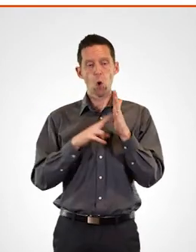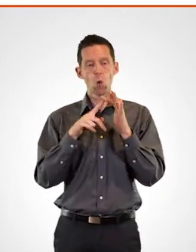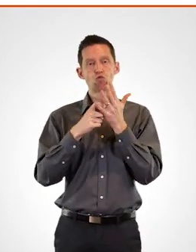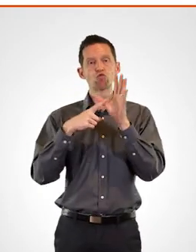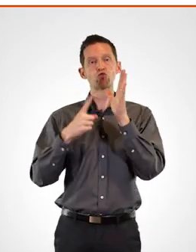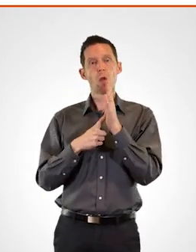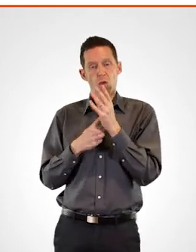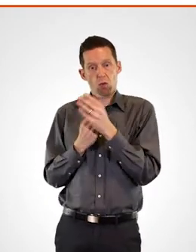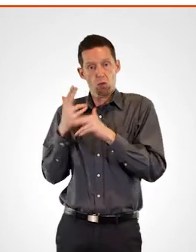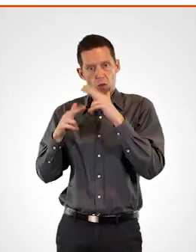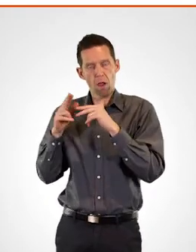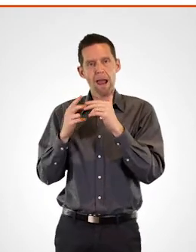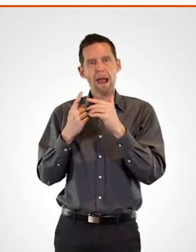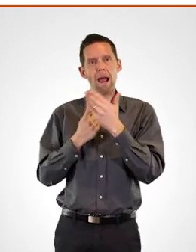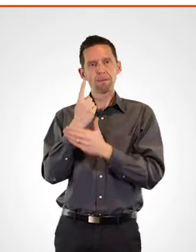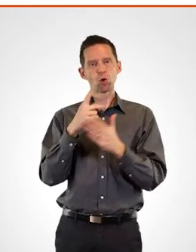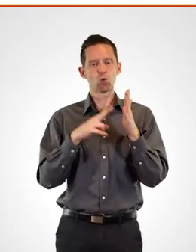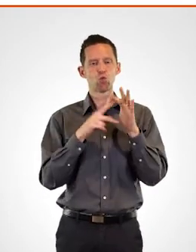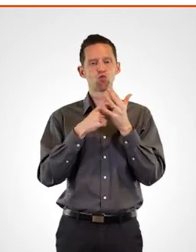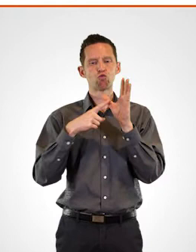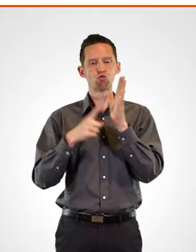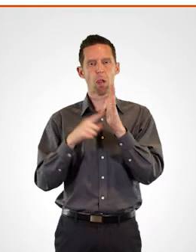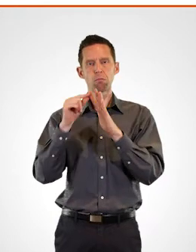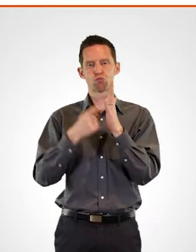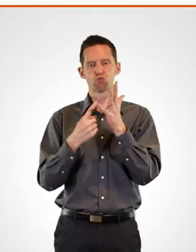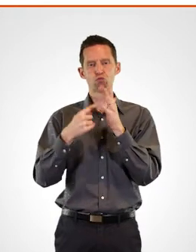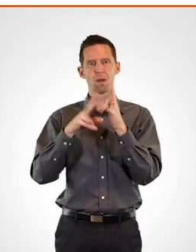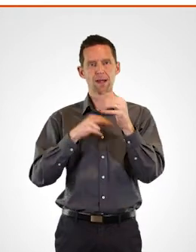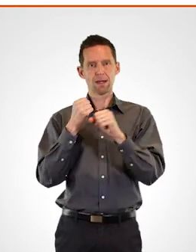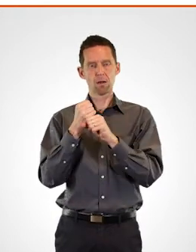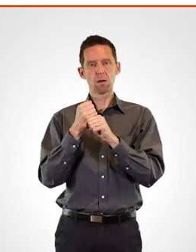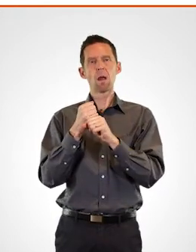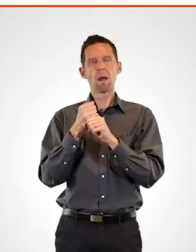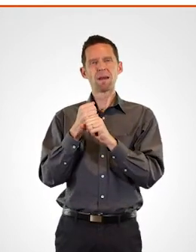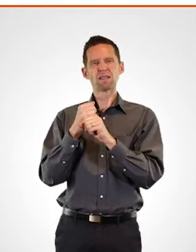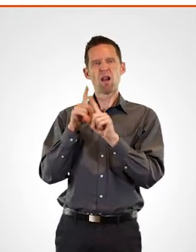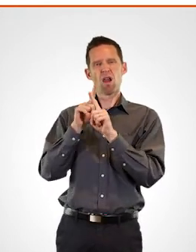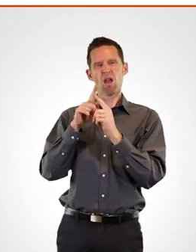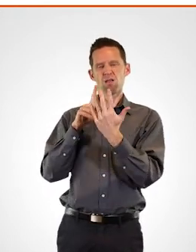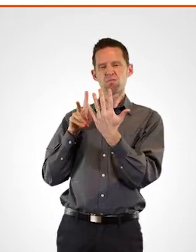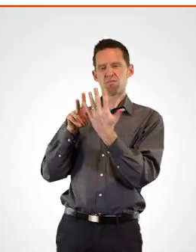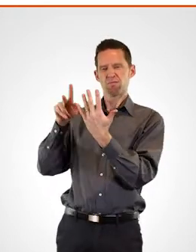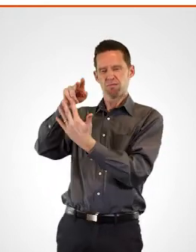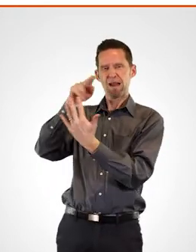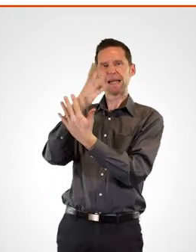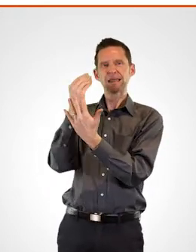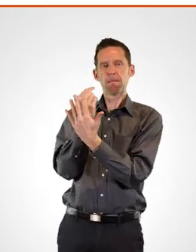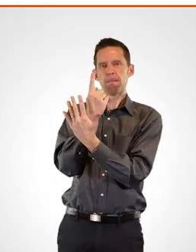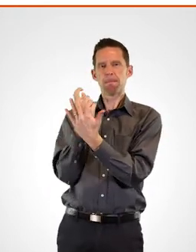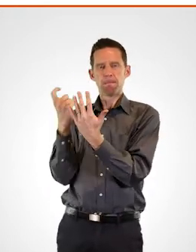called neural pruning and neural pruning allows the brain circuits to become more efficient. So if you want to think about neural pruning,